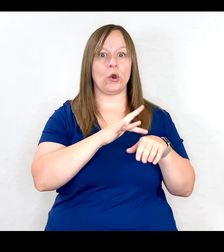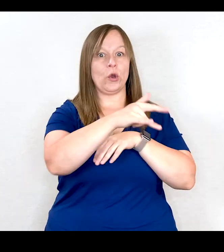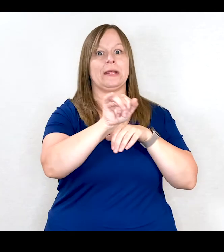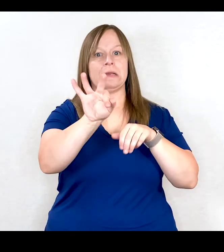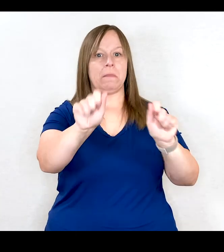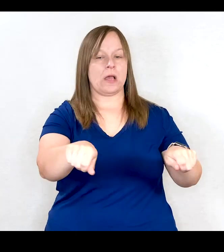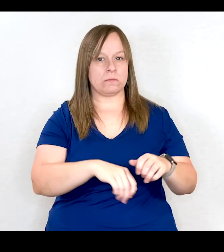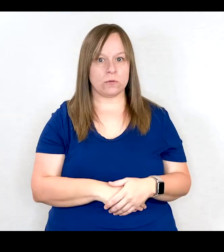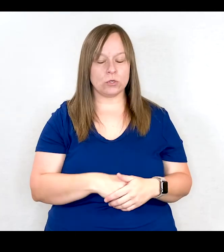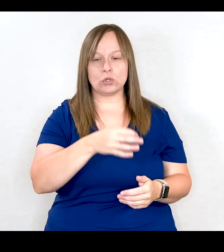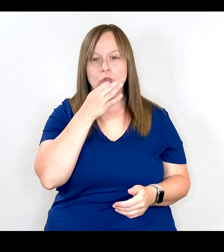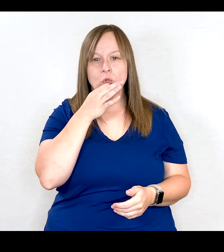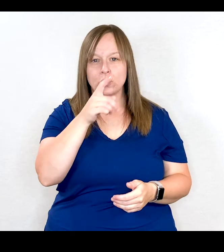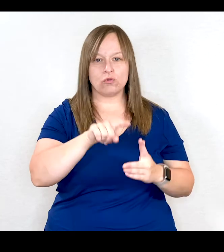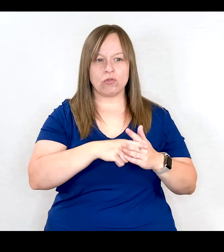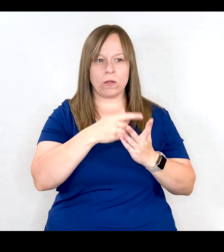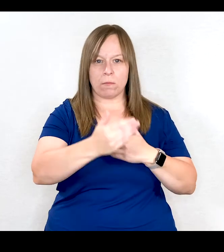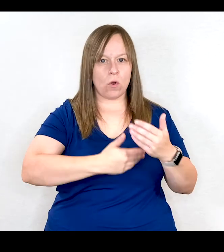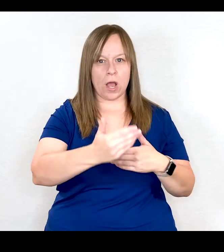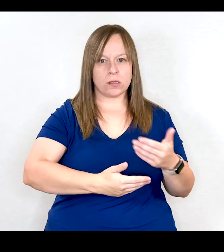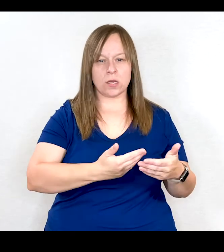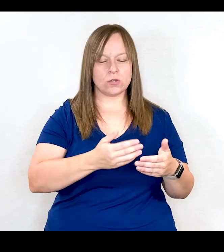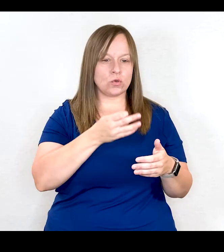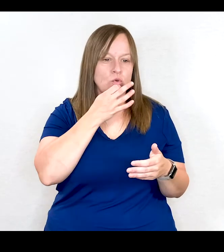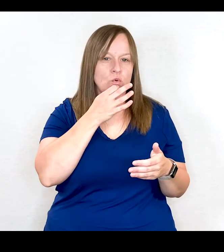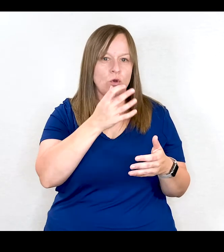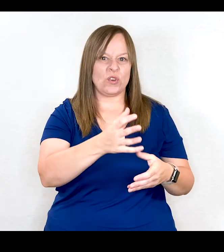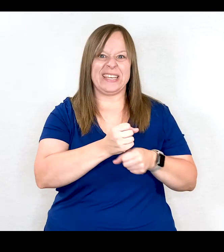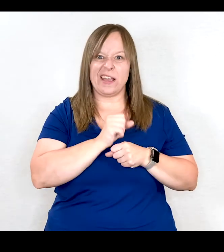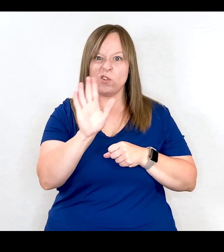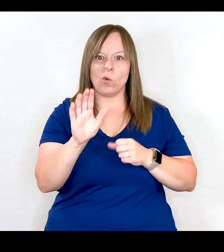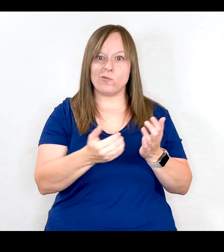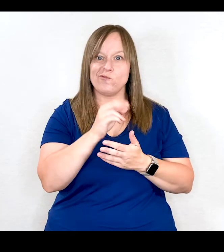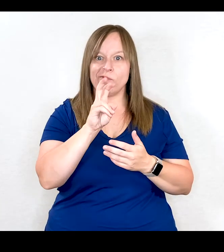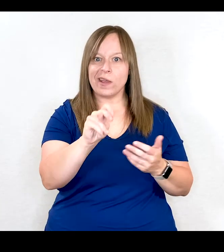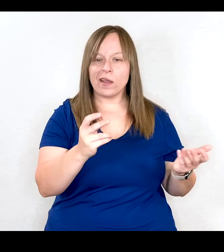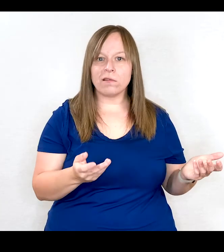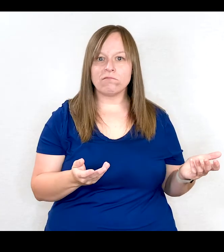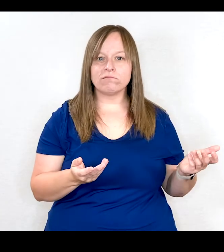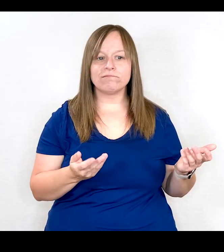is to start early. The sooner you start the process, the sooner you'll get your van.